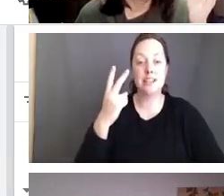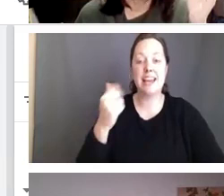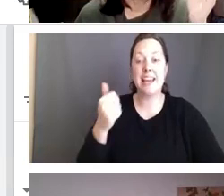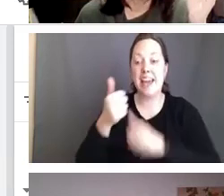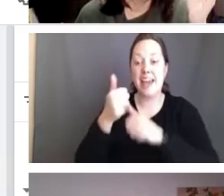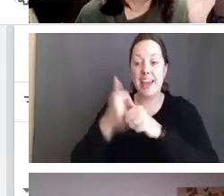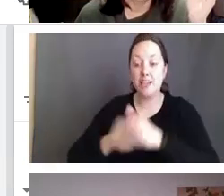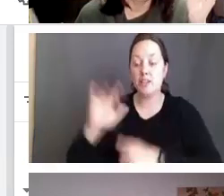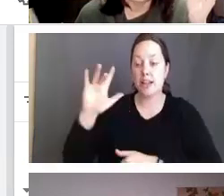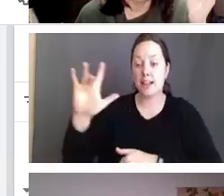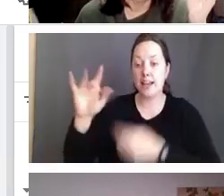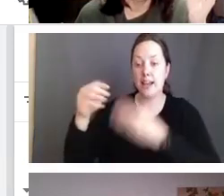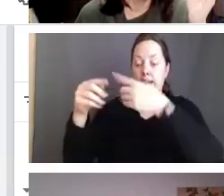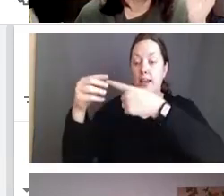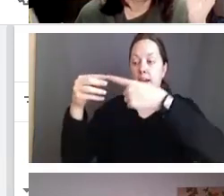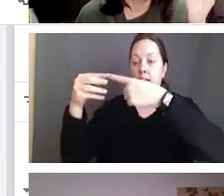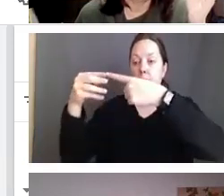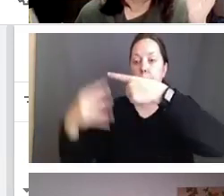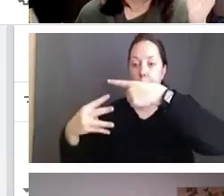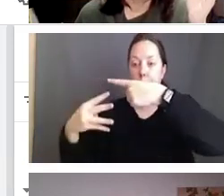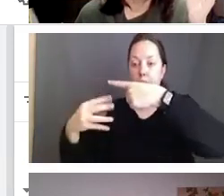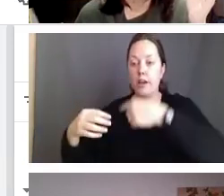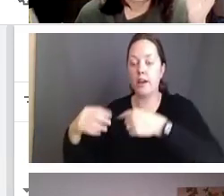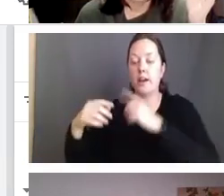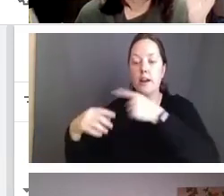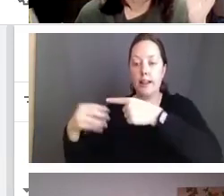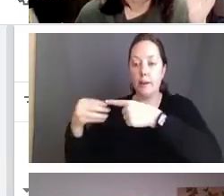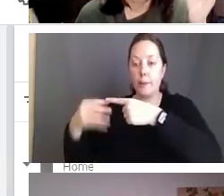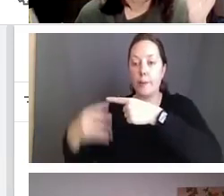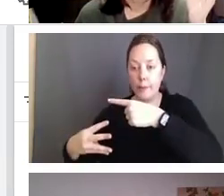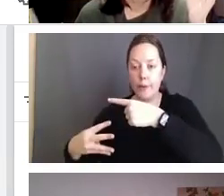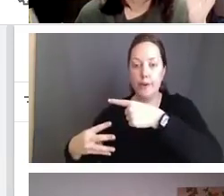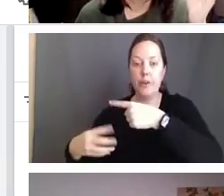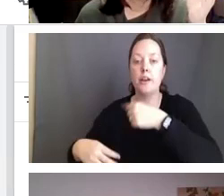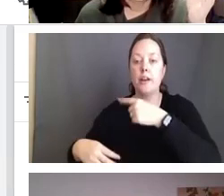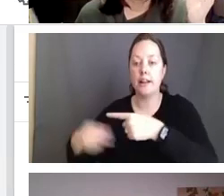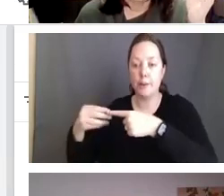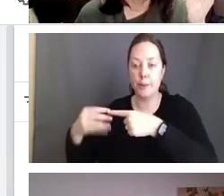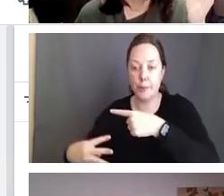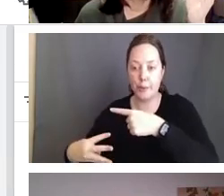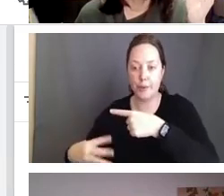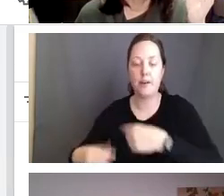and clicking the carrot to the right of the header text will